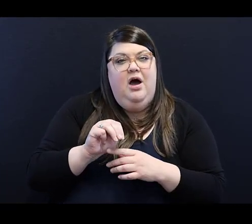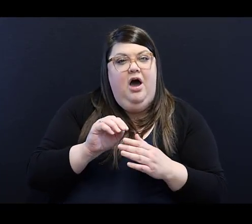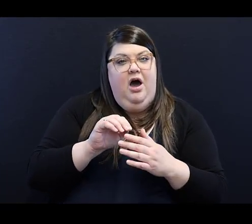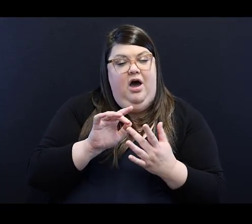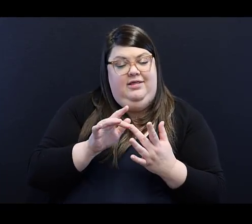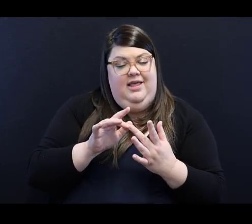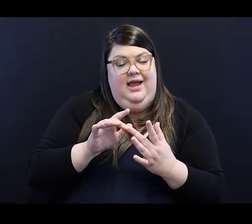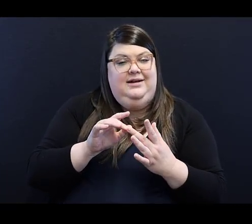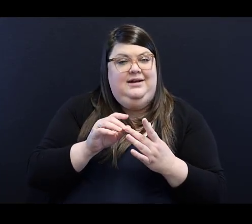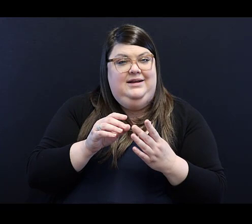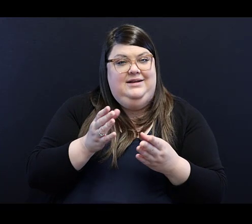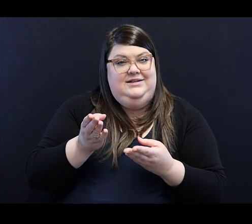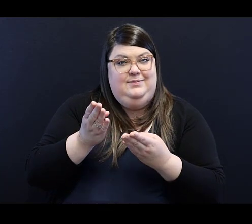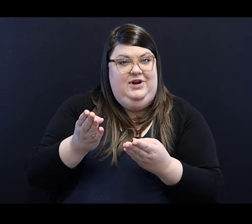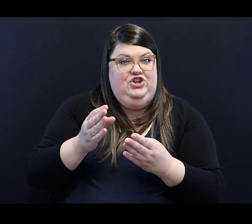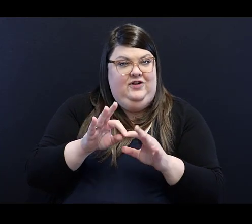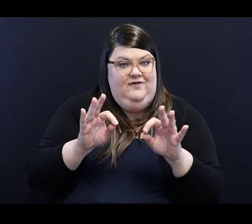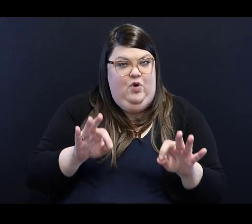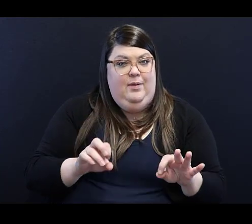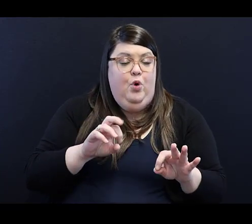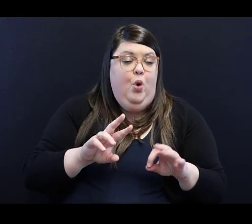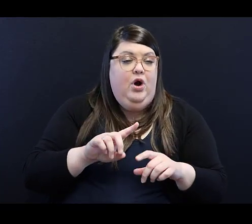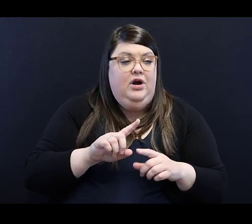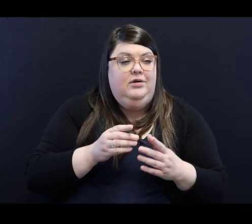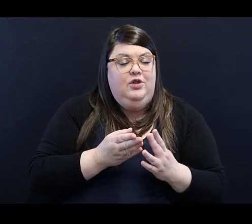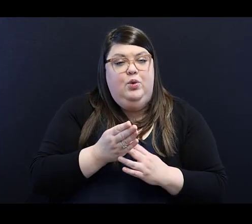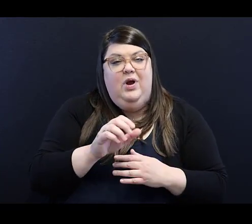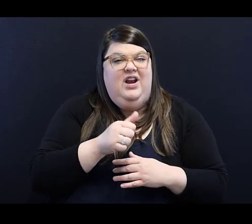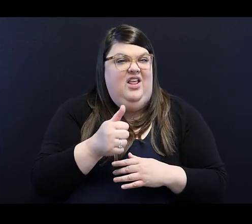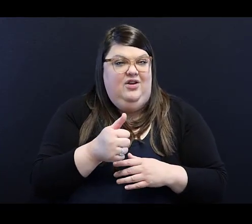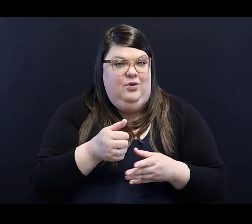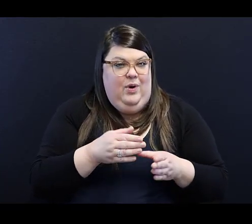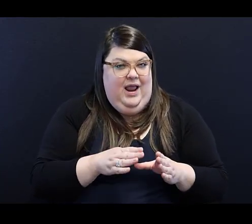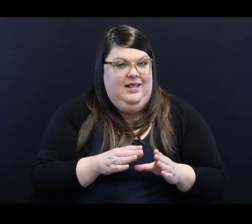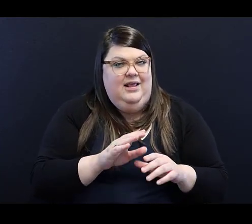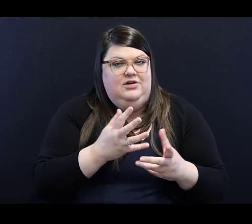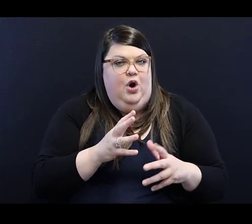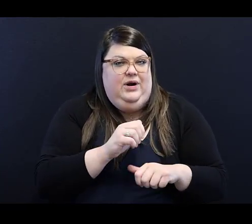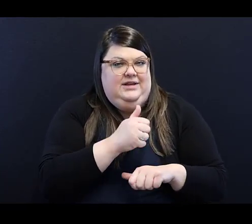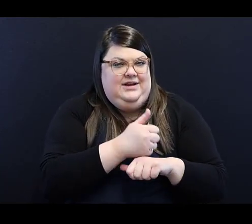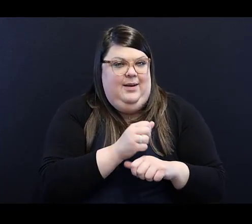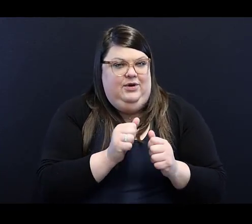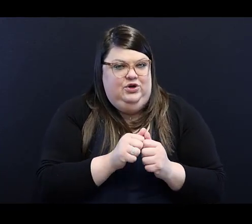or through an alternative method established with New Editions. Submitting and uploading